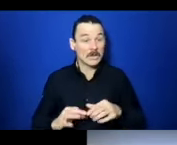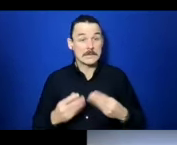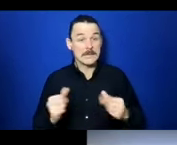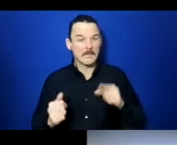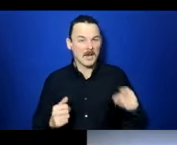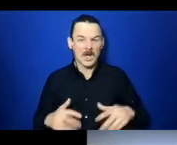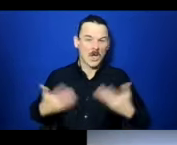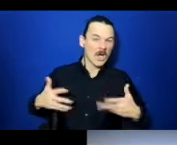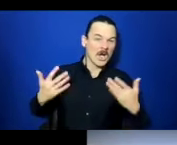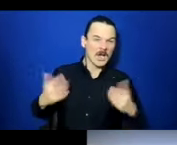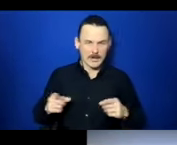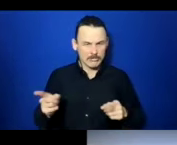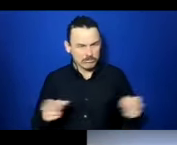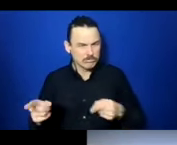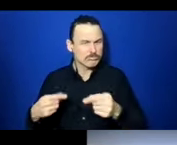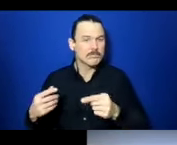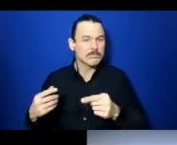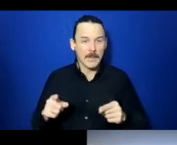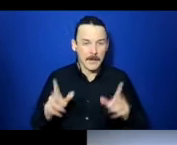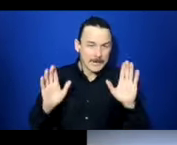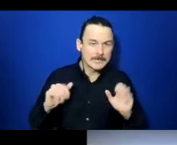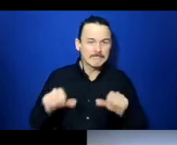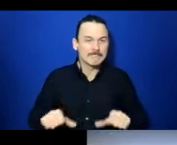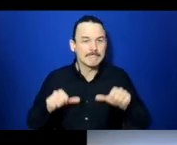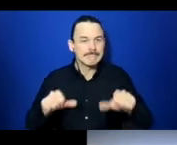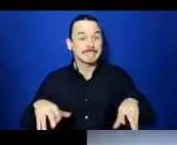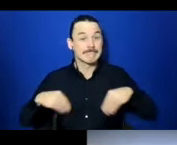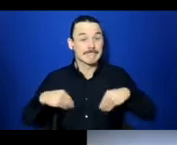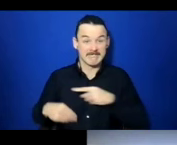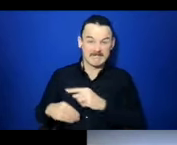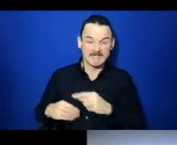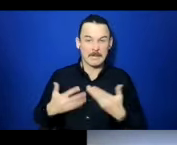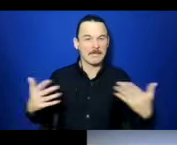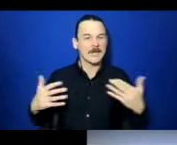[Pete] That's brilliant, that's fantastic. And Adriana you started